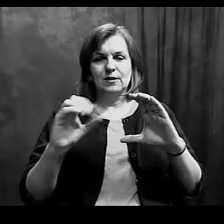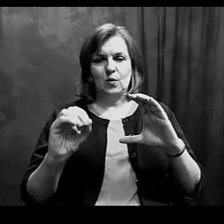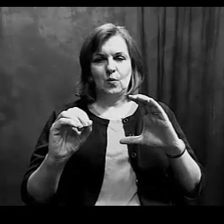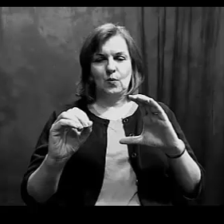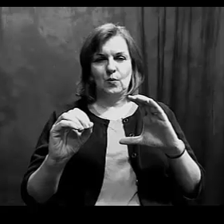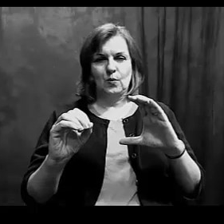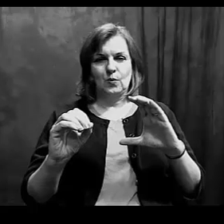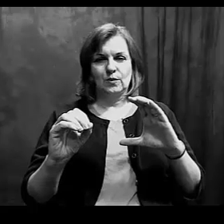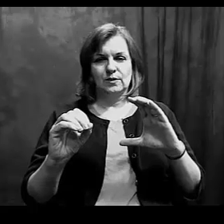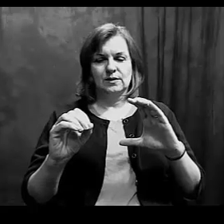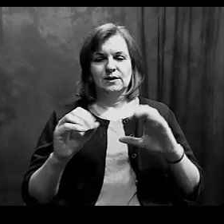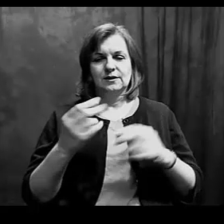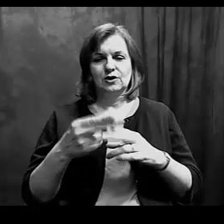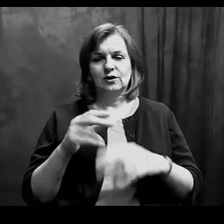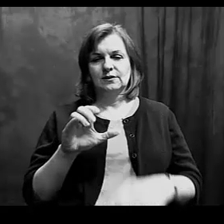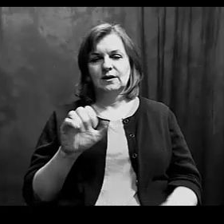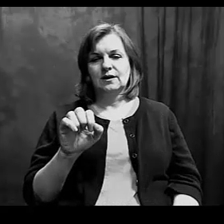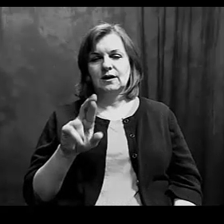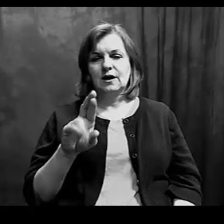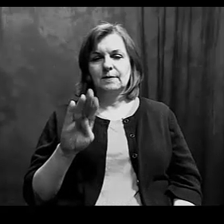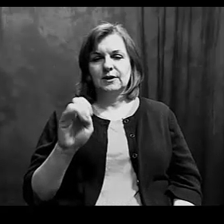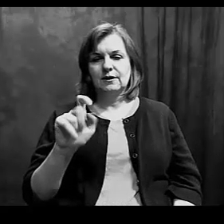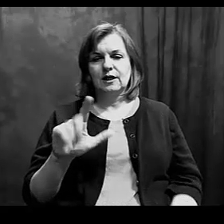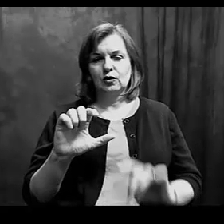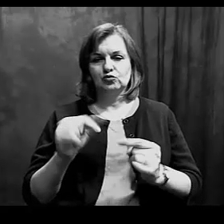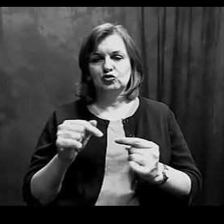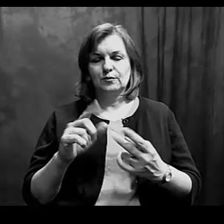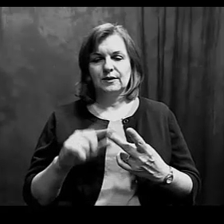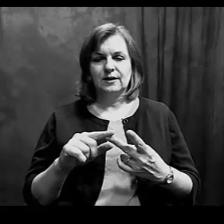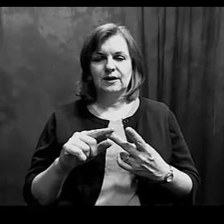C double bond O